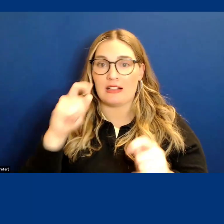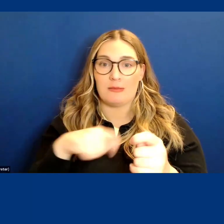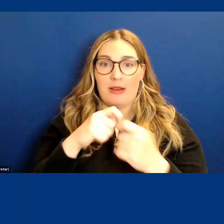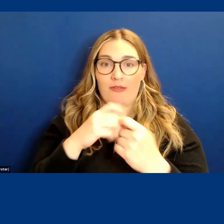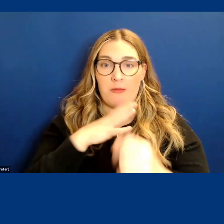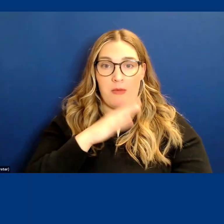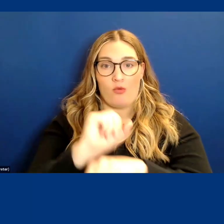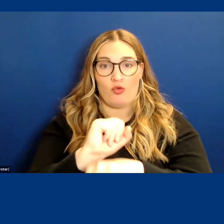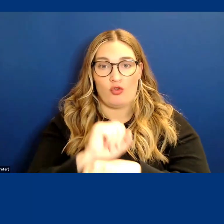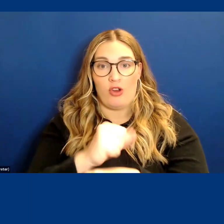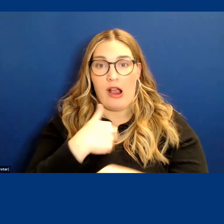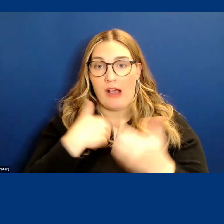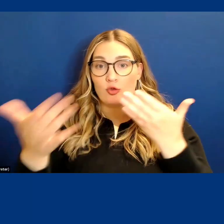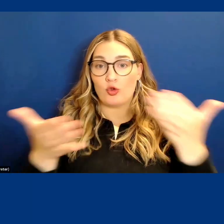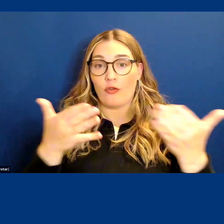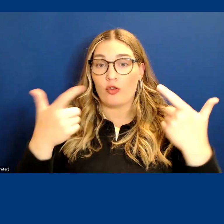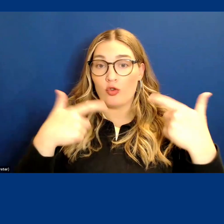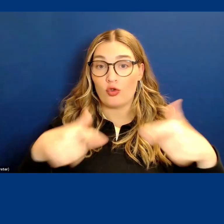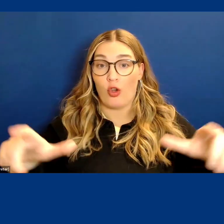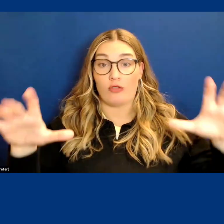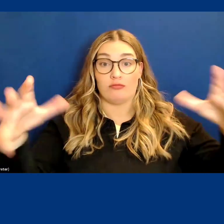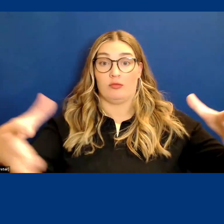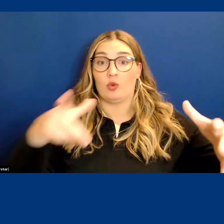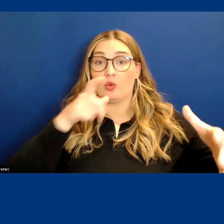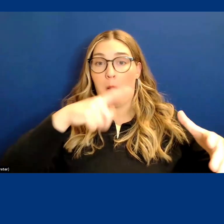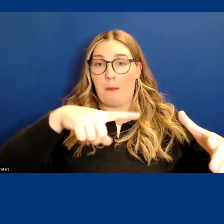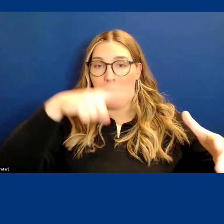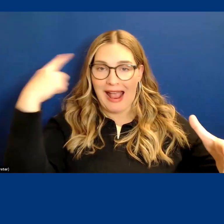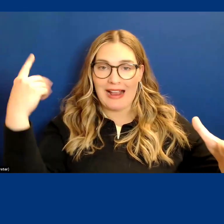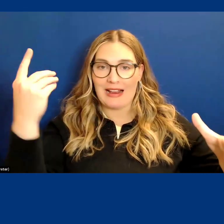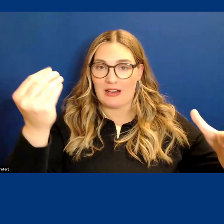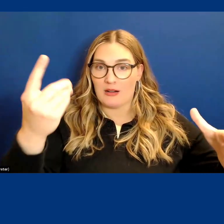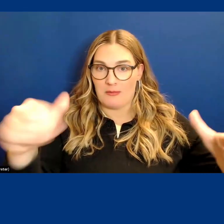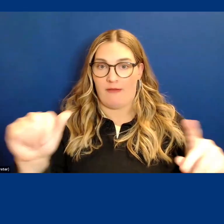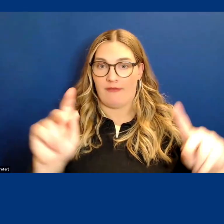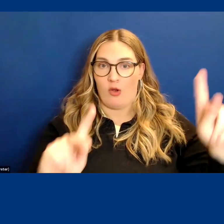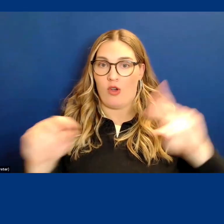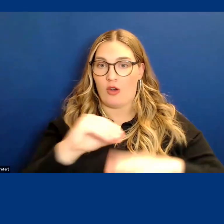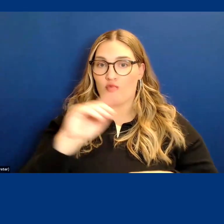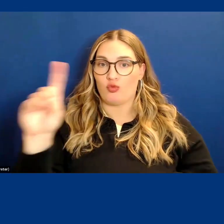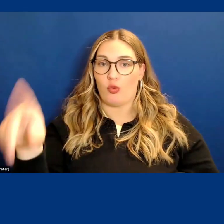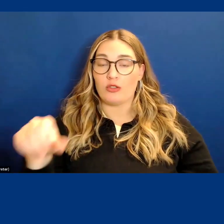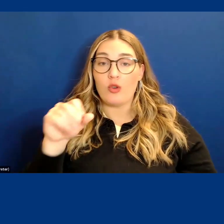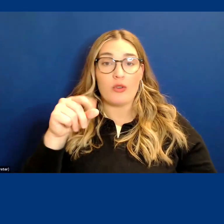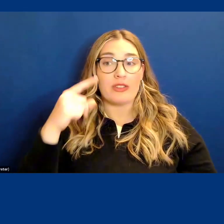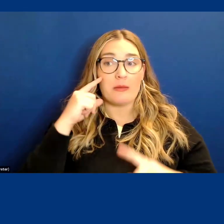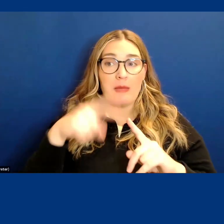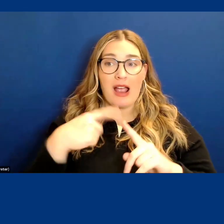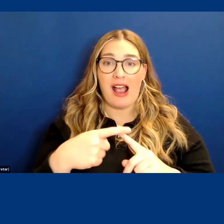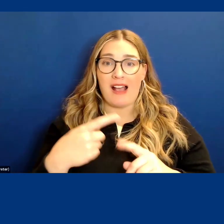serve largely Black disabled folks in Detroit. And so when we think about anti-Black racism and all of the other